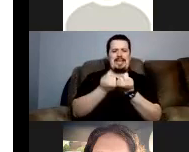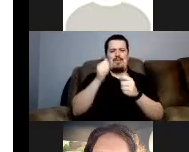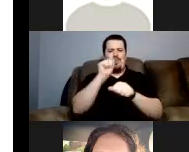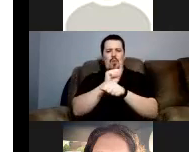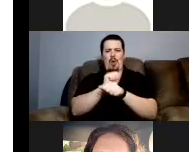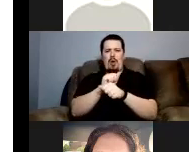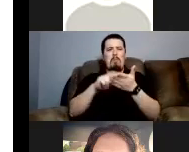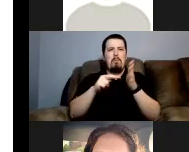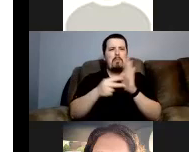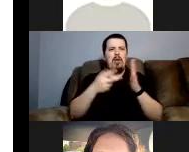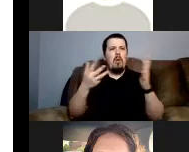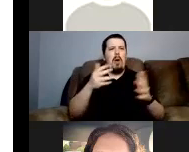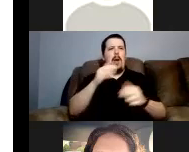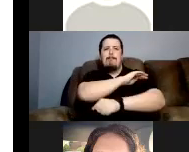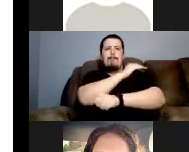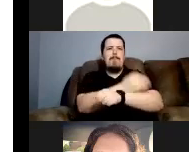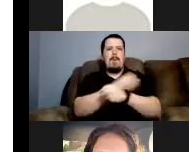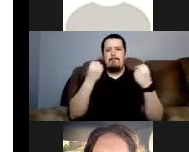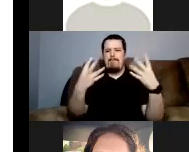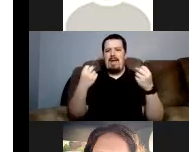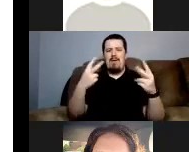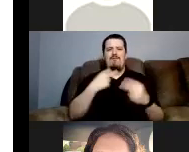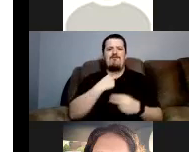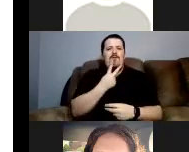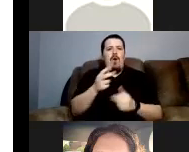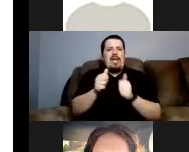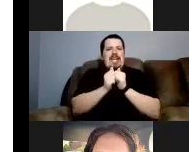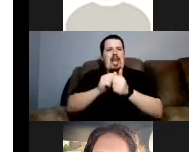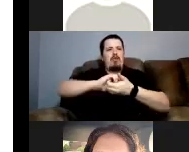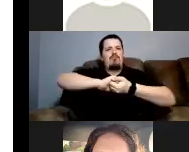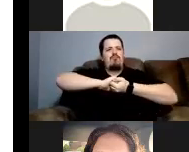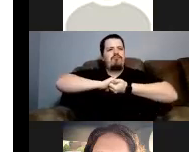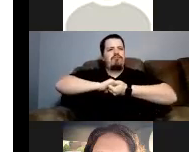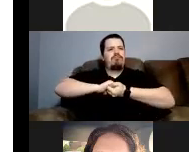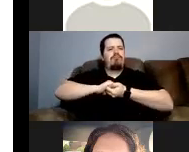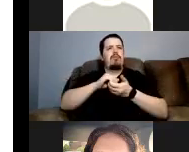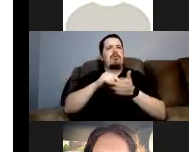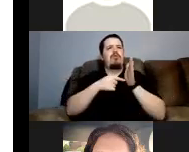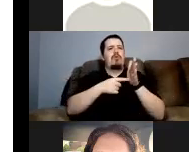the the power of many voices. The power of many voices to point out when systems, policies, and